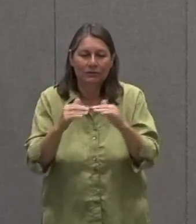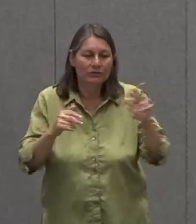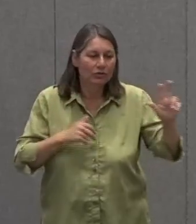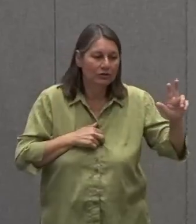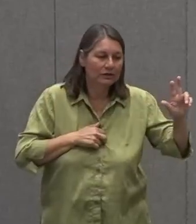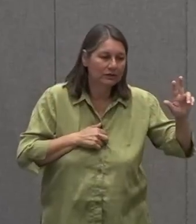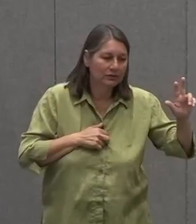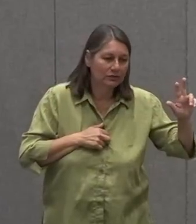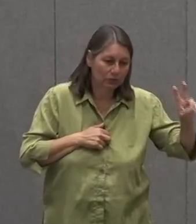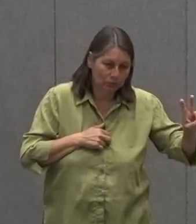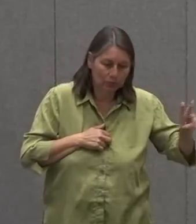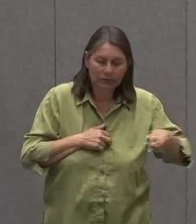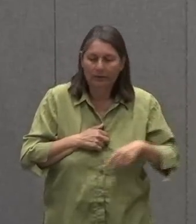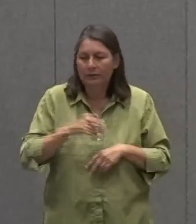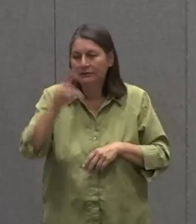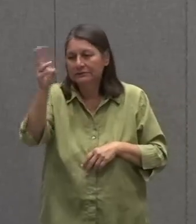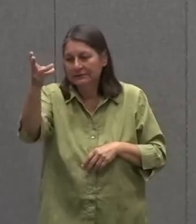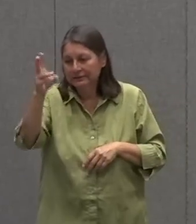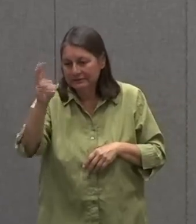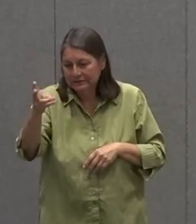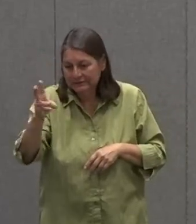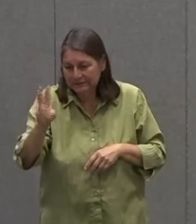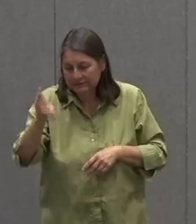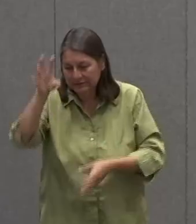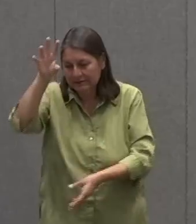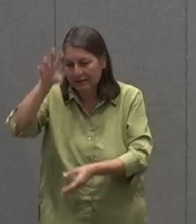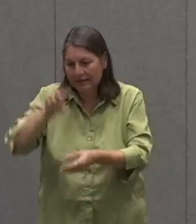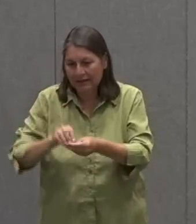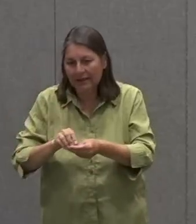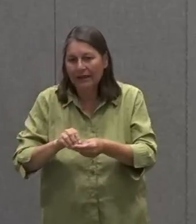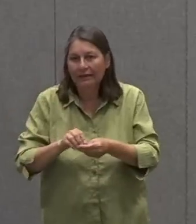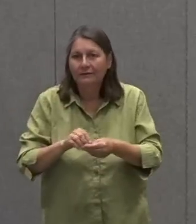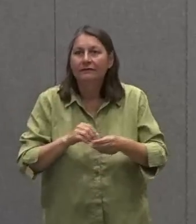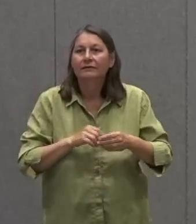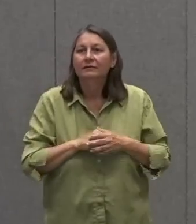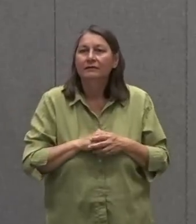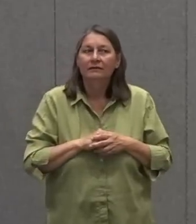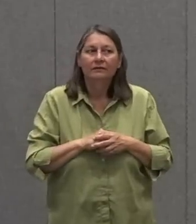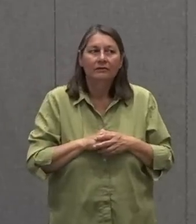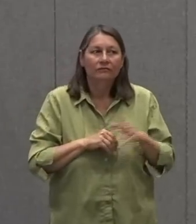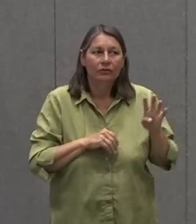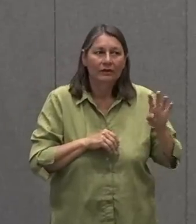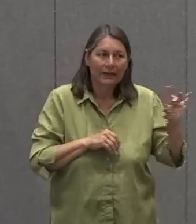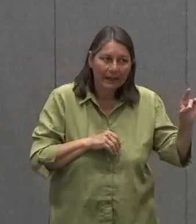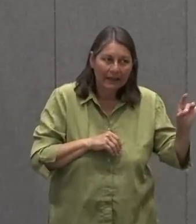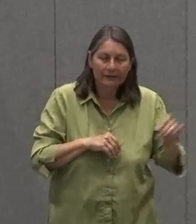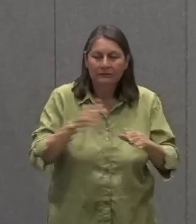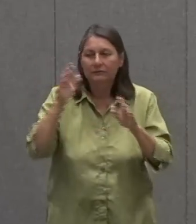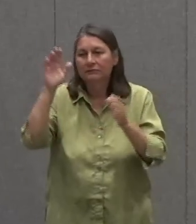then we'd have 64, then we'd have 80, right? And one thing I didn't talk about here is